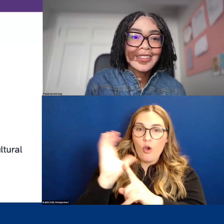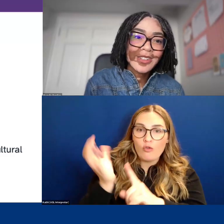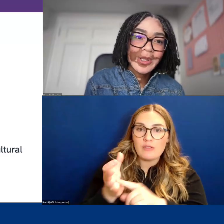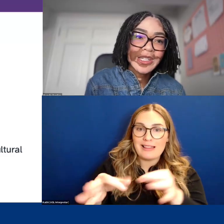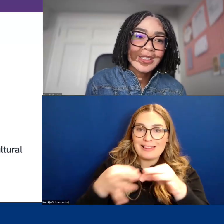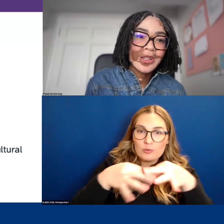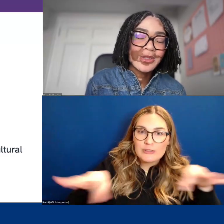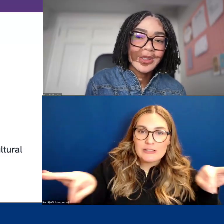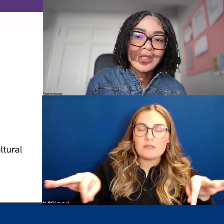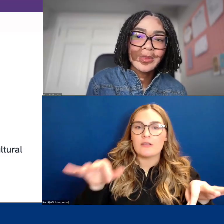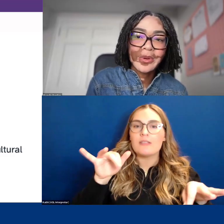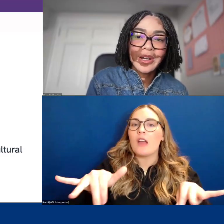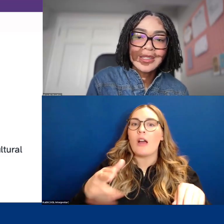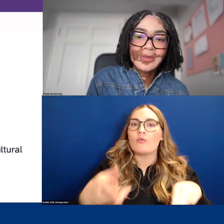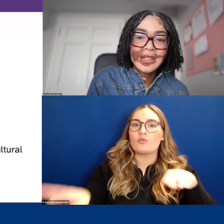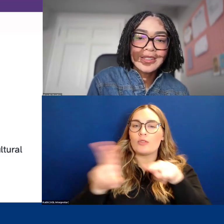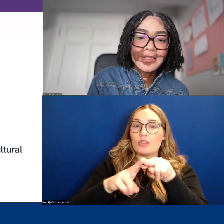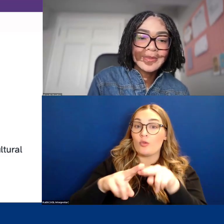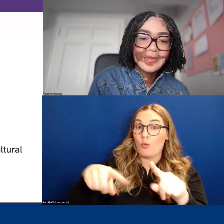that is increased when doula support is present.